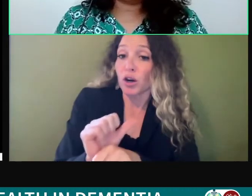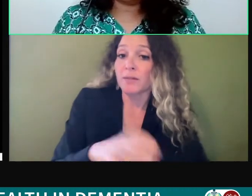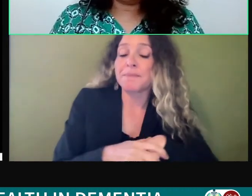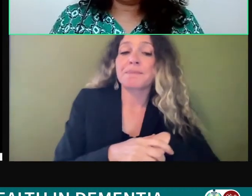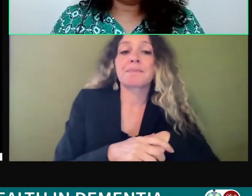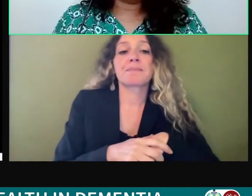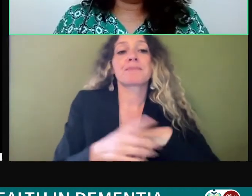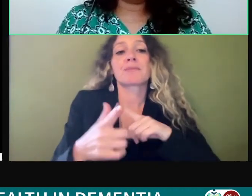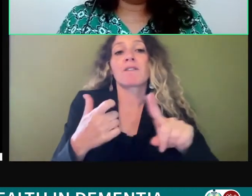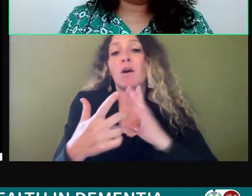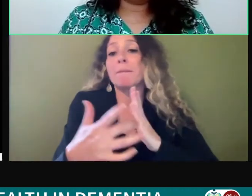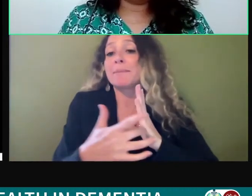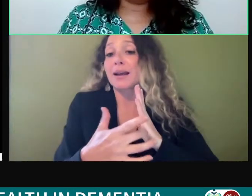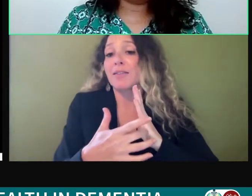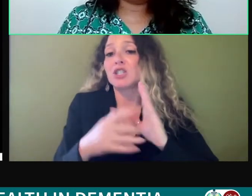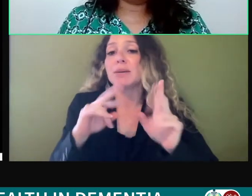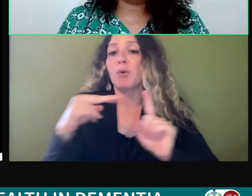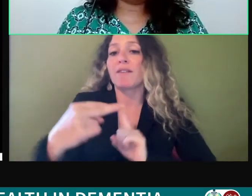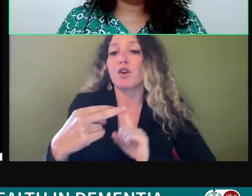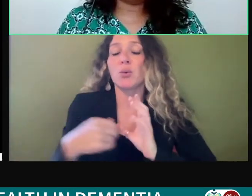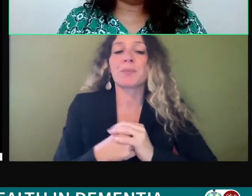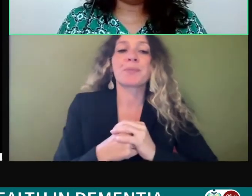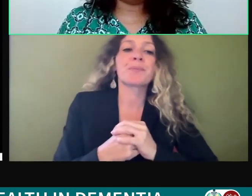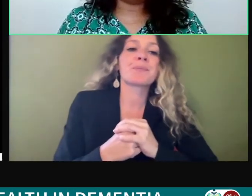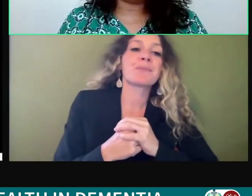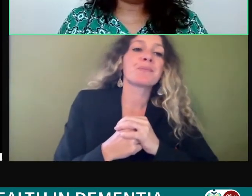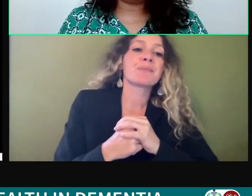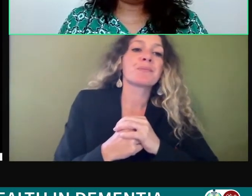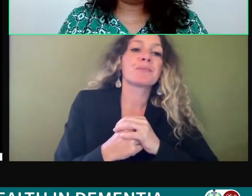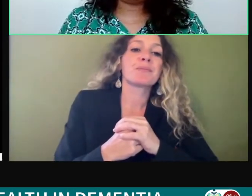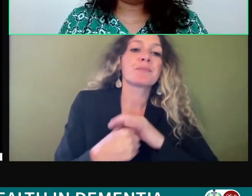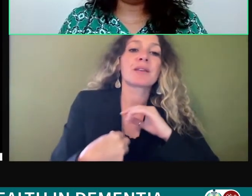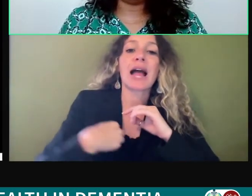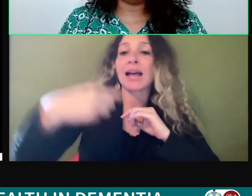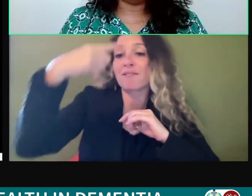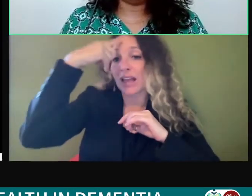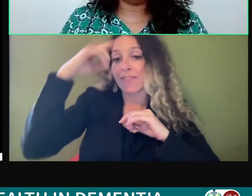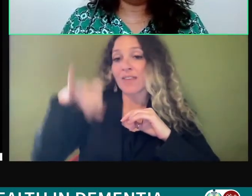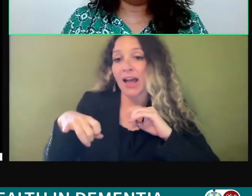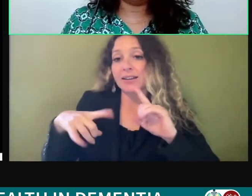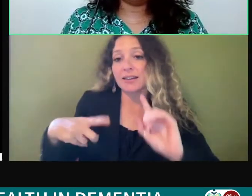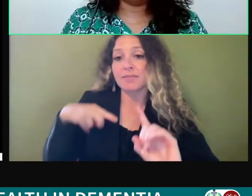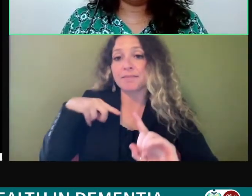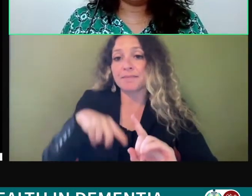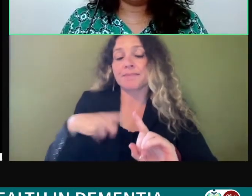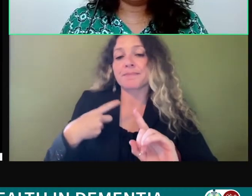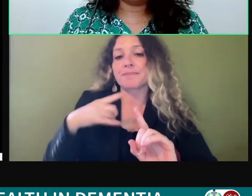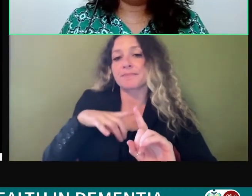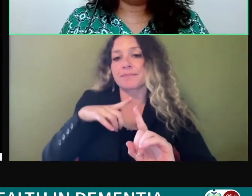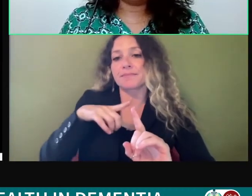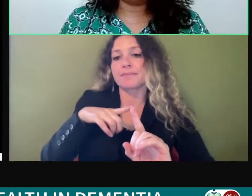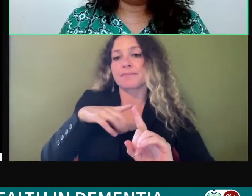and scheduling point of view, and I think that that's the direction we need to go. Reducing